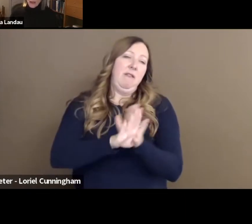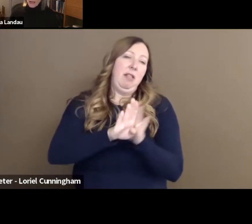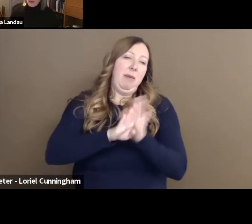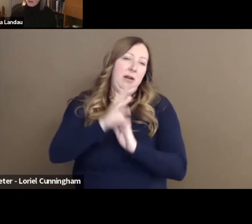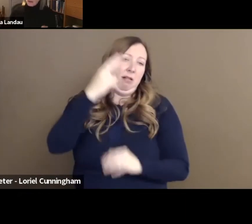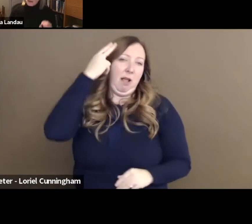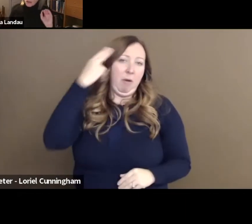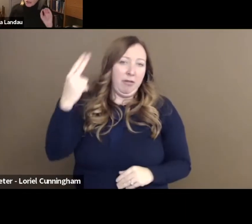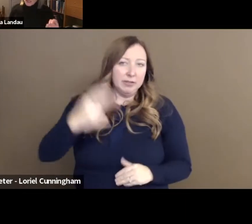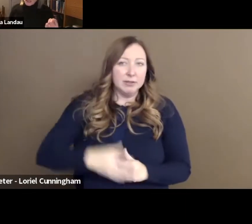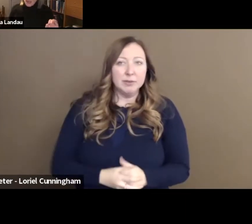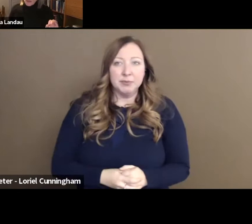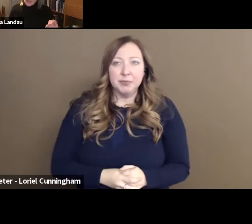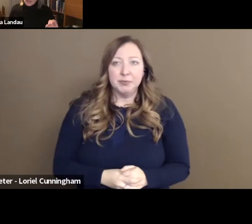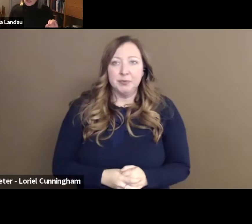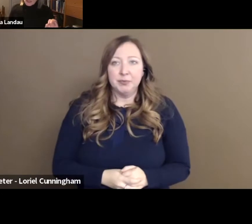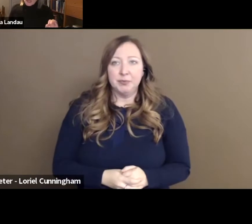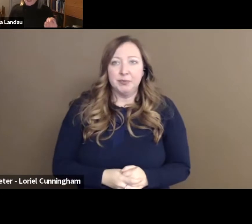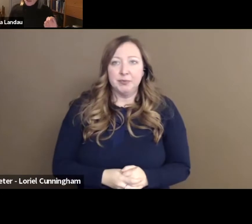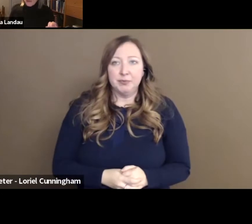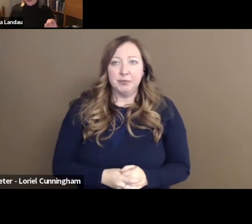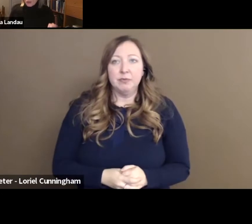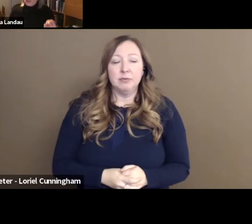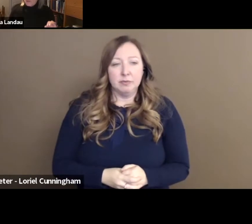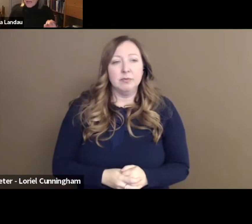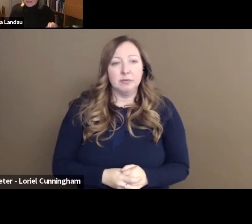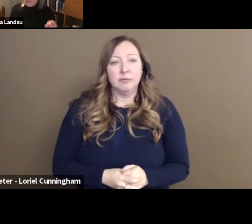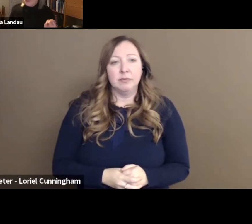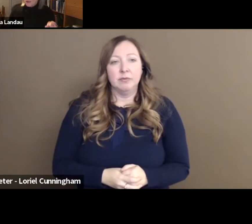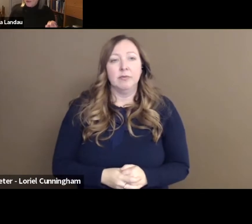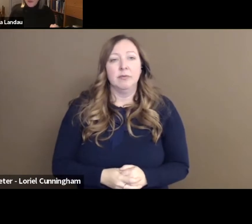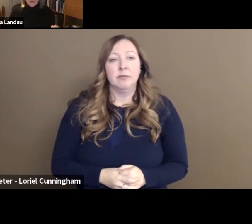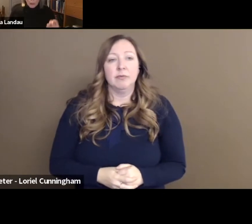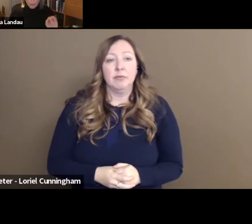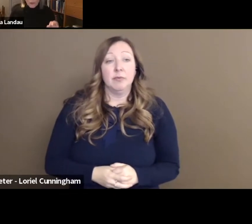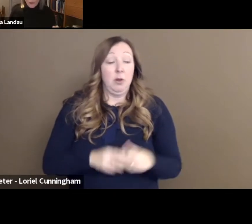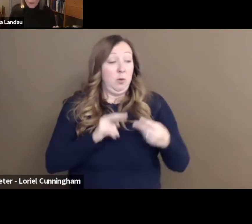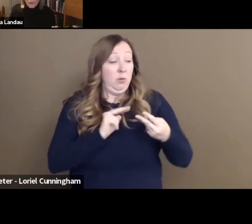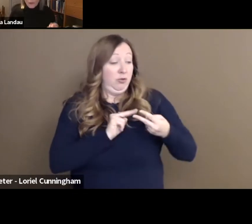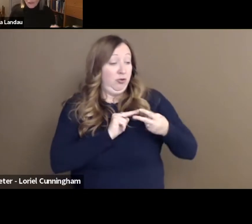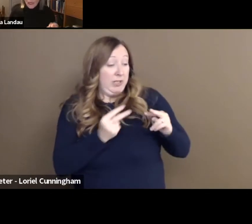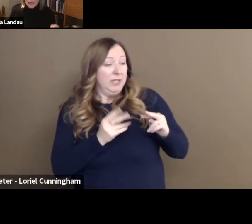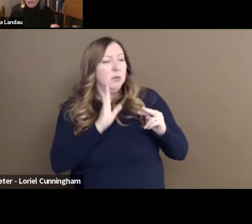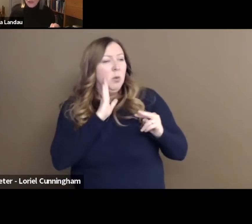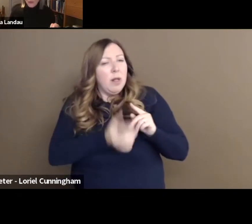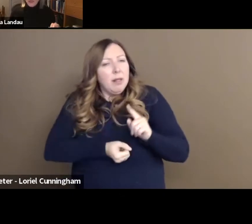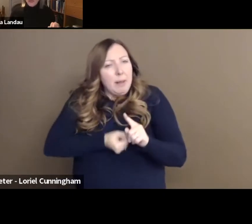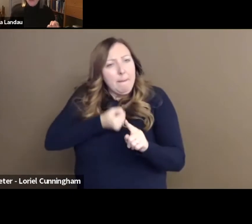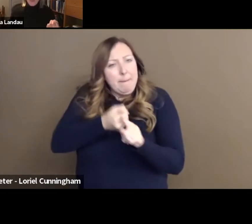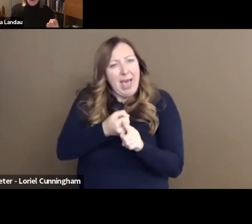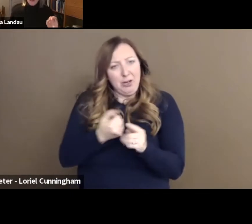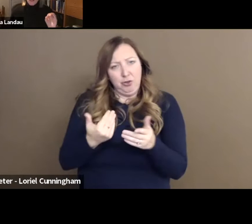that the genetic deficit does affect early mechanisms of development for sure